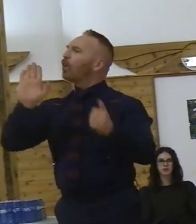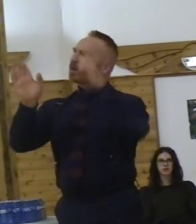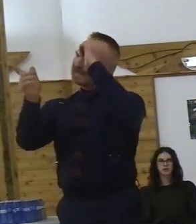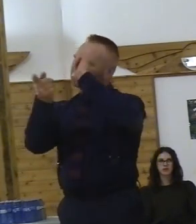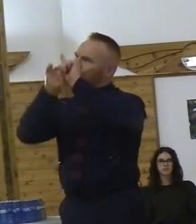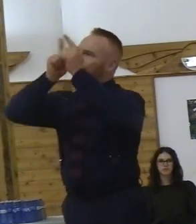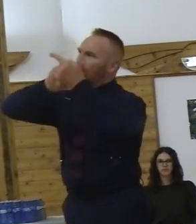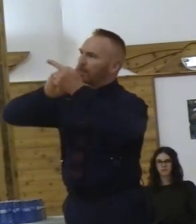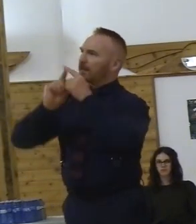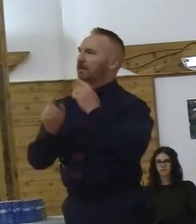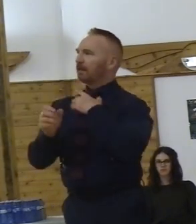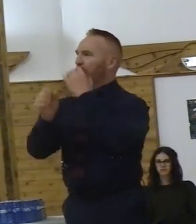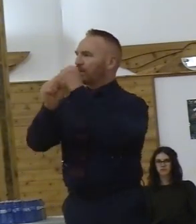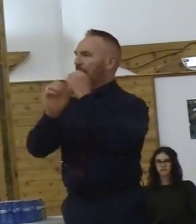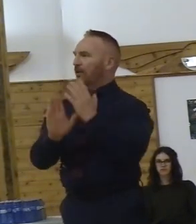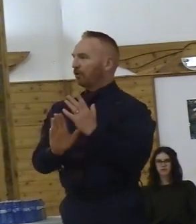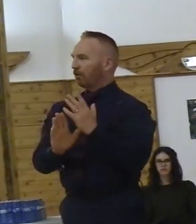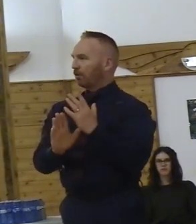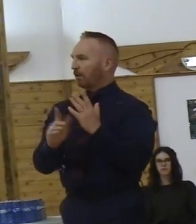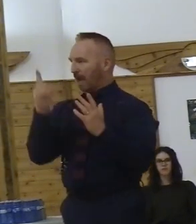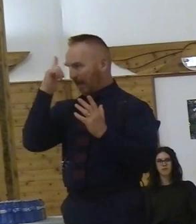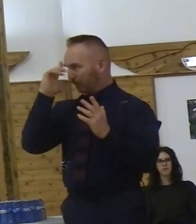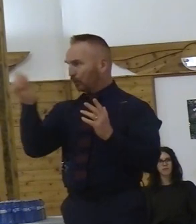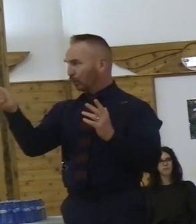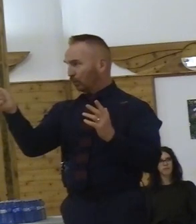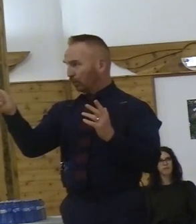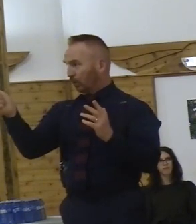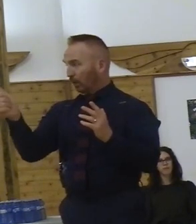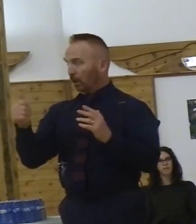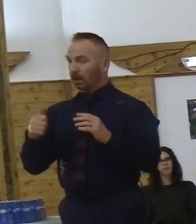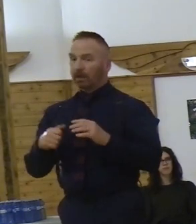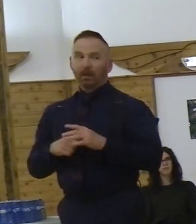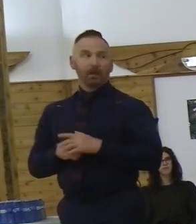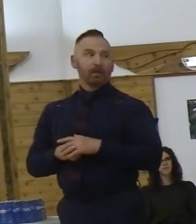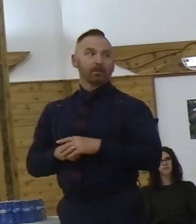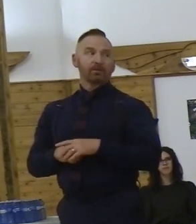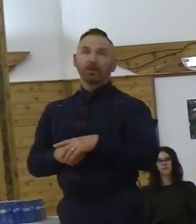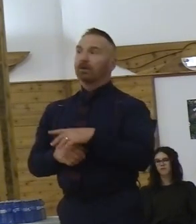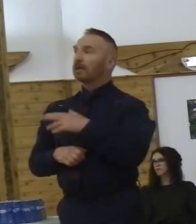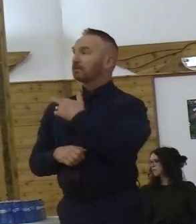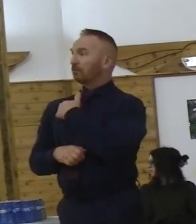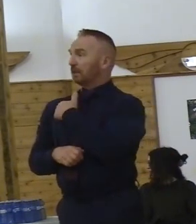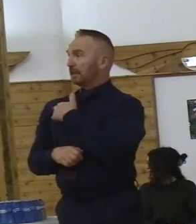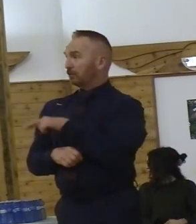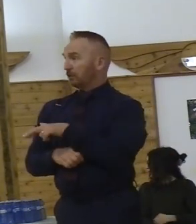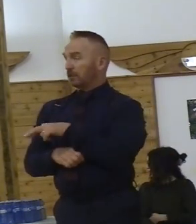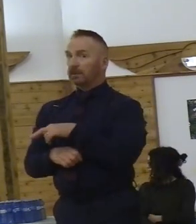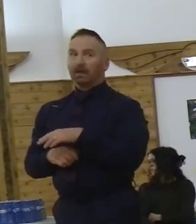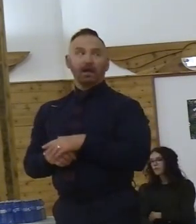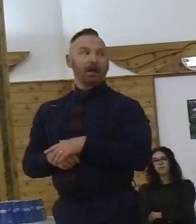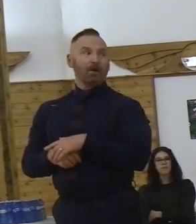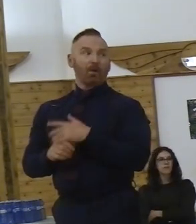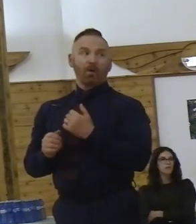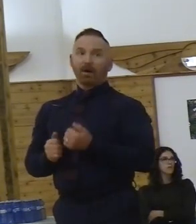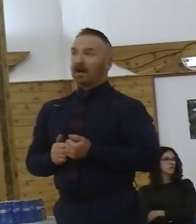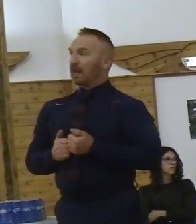So I have respect for any religion, all religion, as long as they live in the light, the good